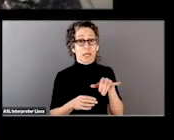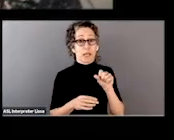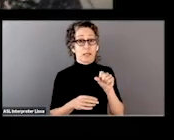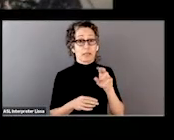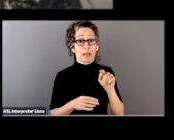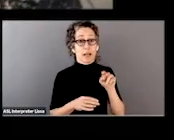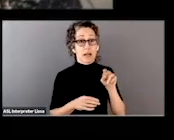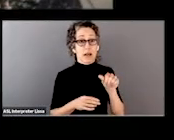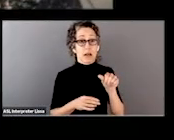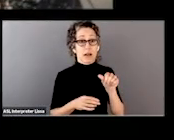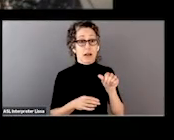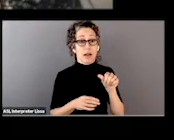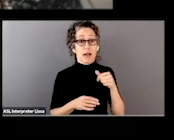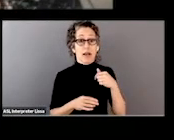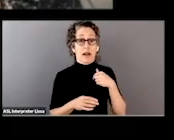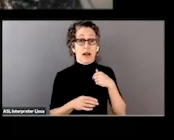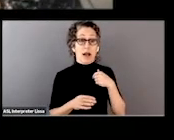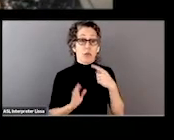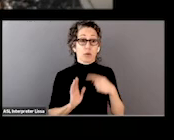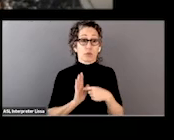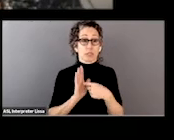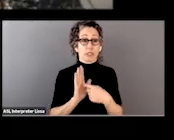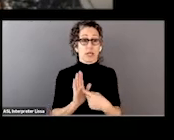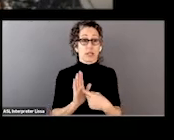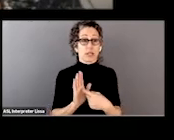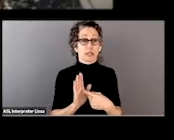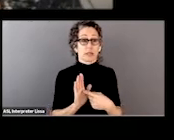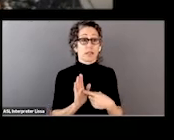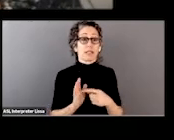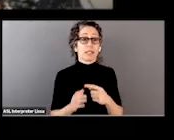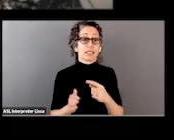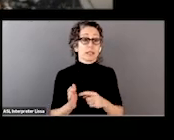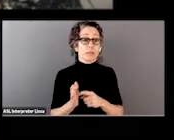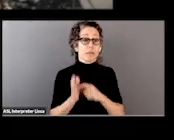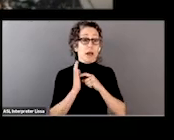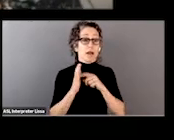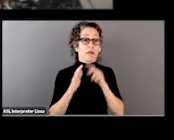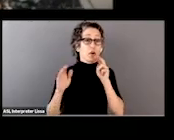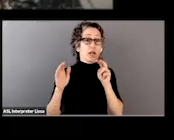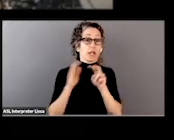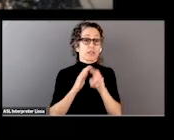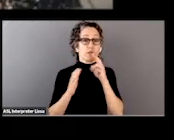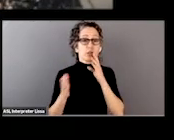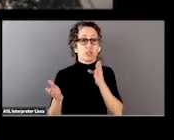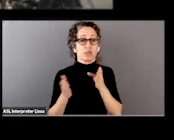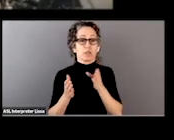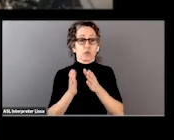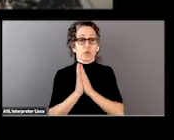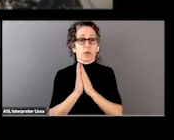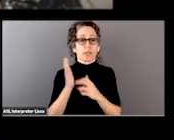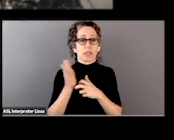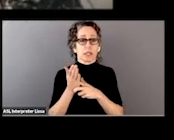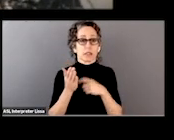I would be presenting "Demand forecasting of service request tickets with human-in-the-loop."